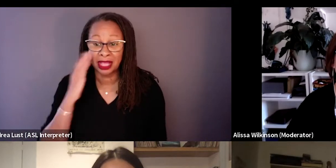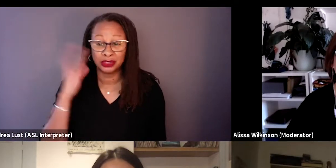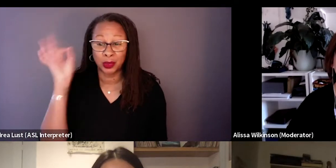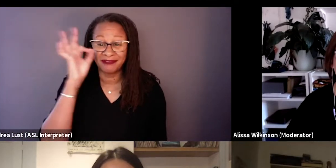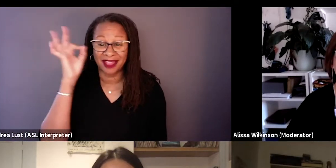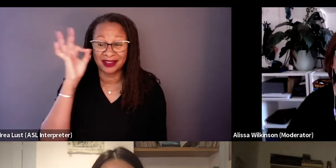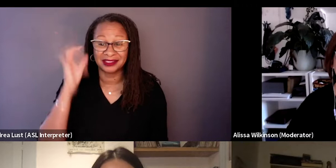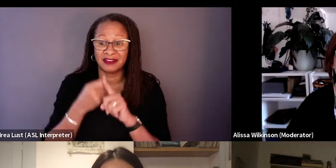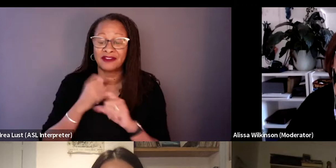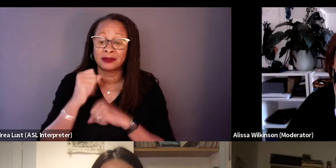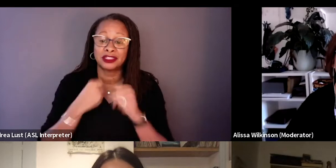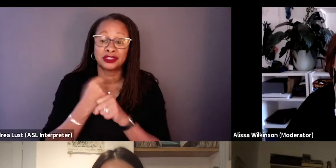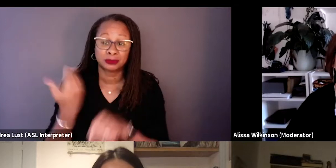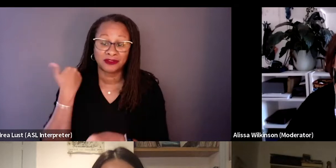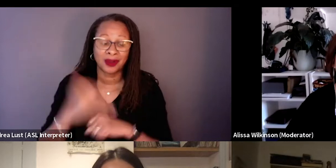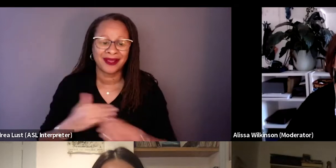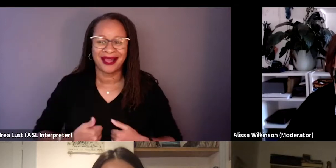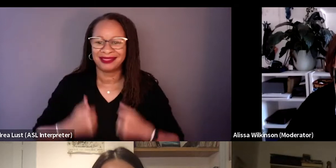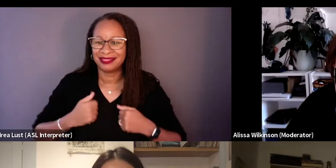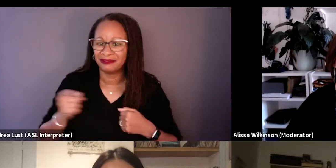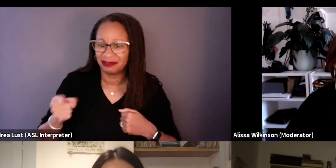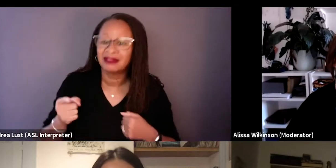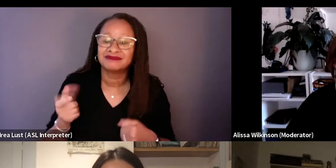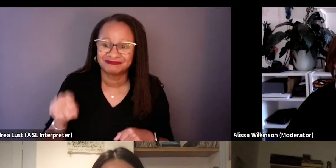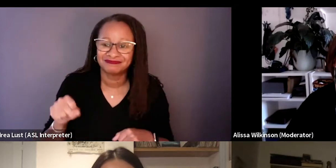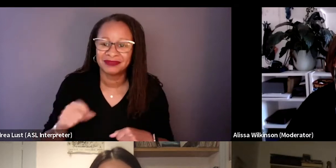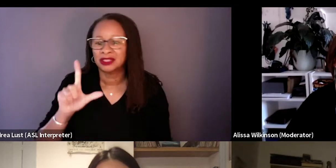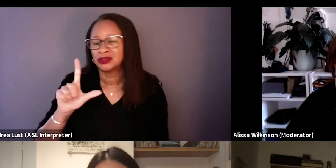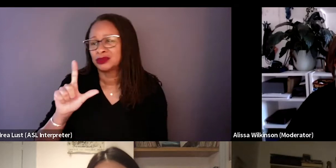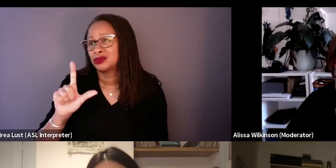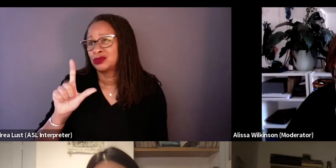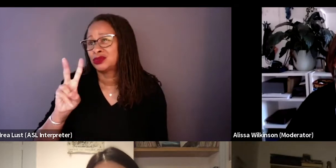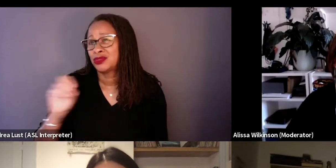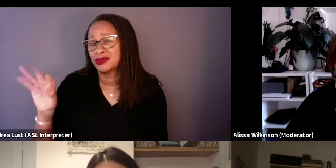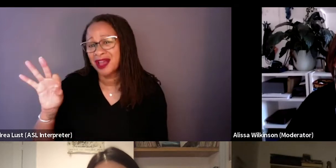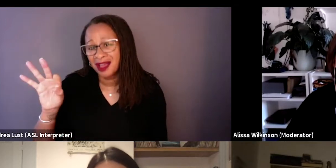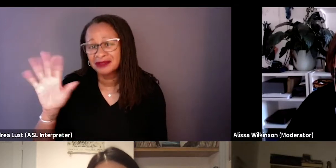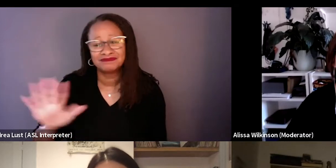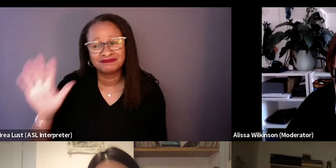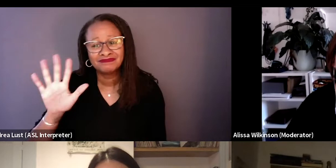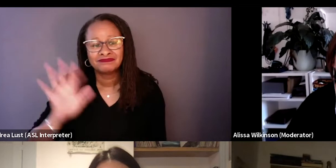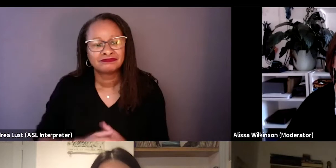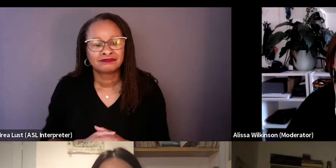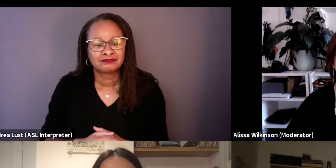I've been living there 2009, and it was 2019